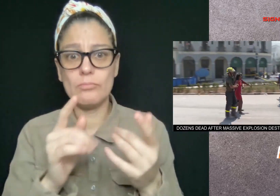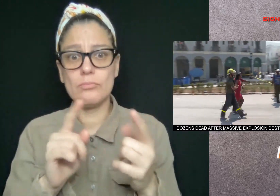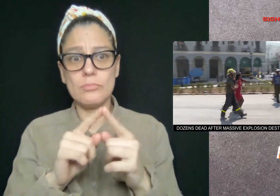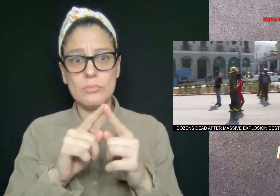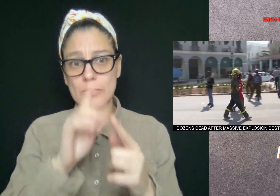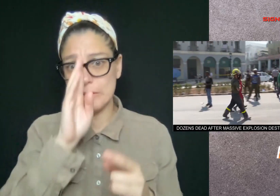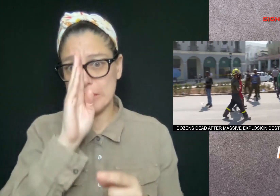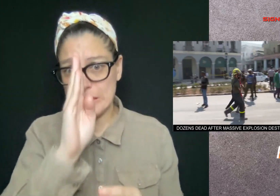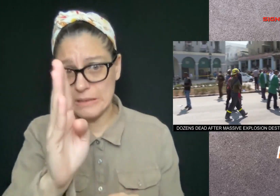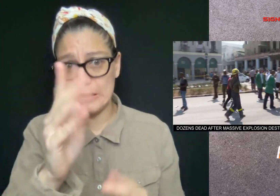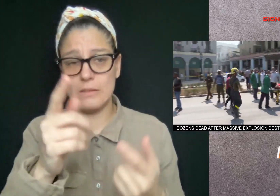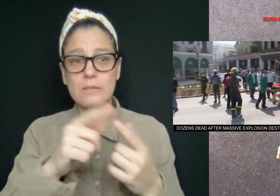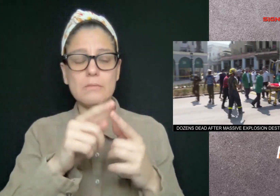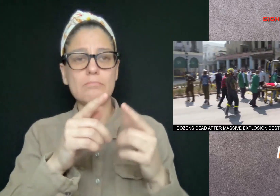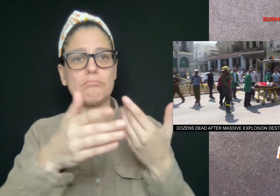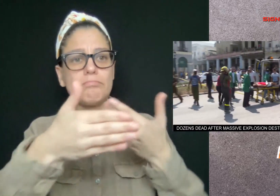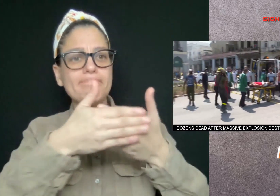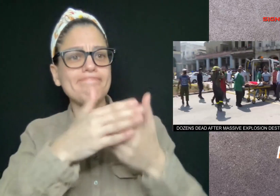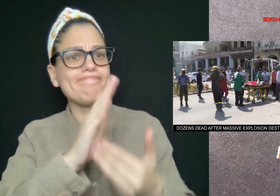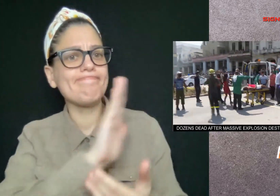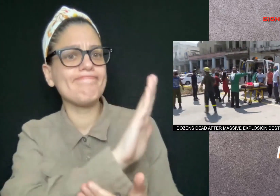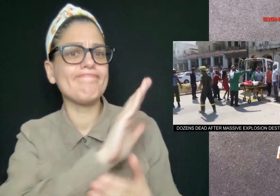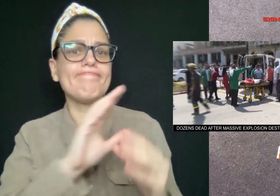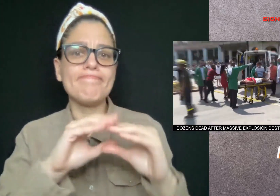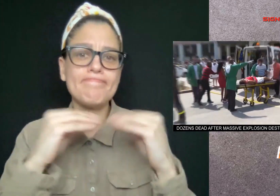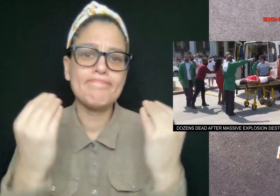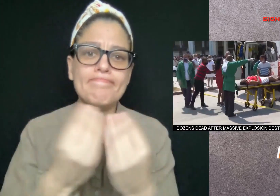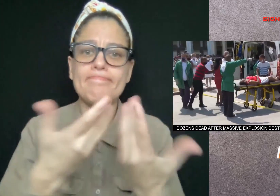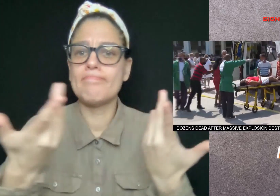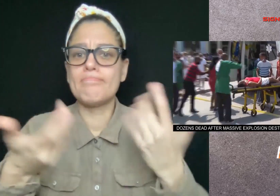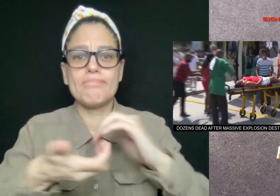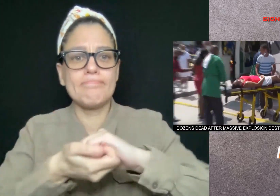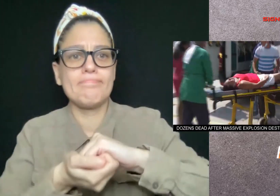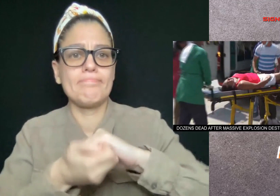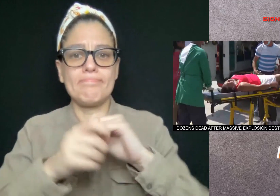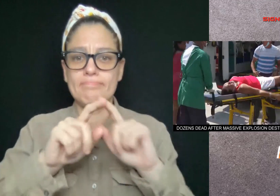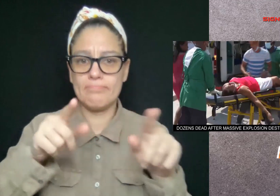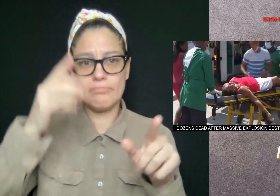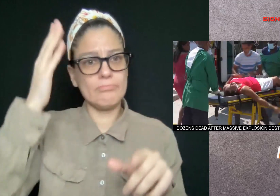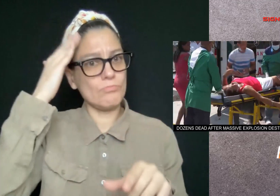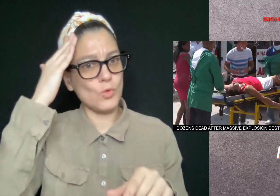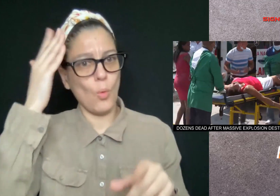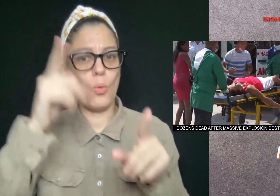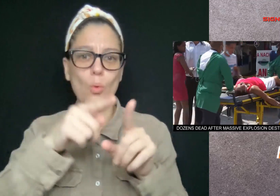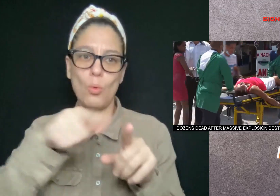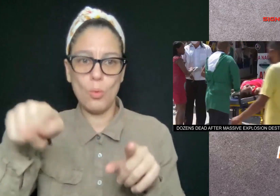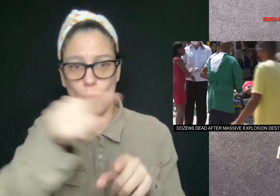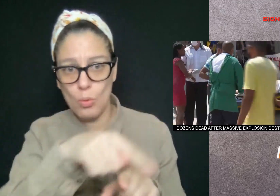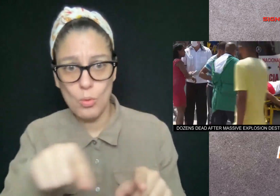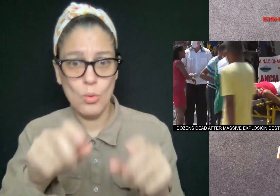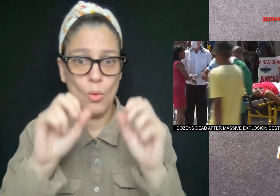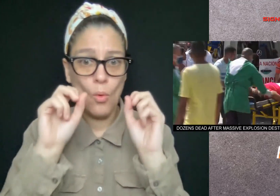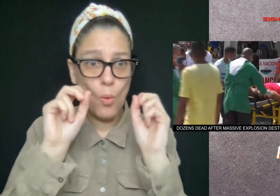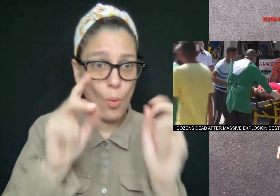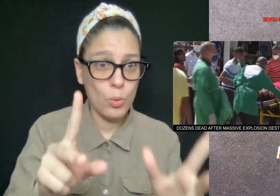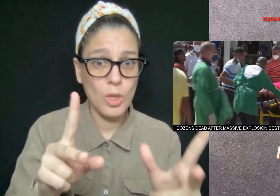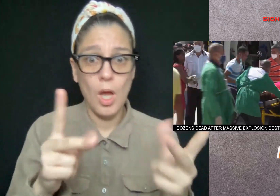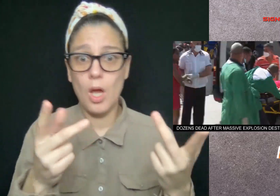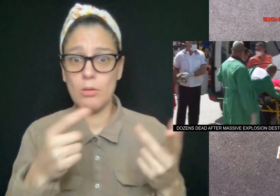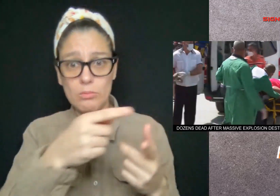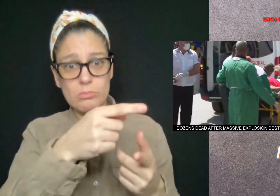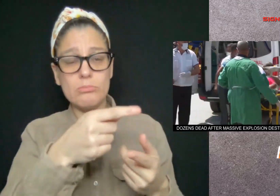contact your loved ones directly to let them know you are well and post updates on social media